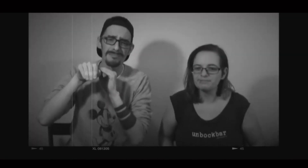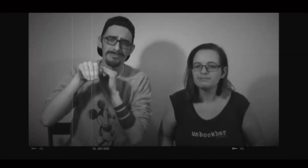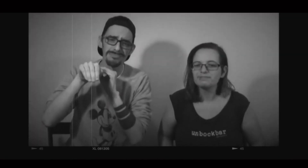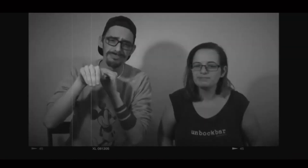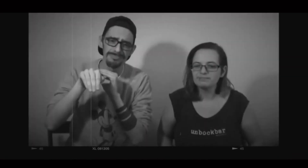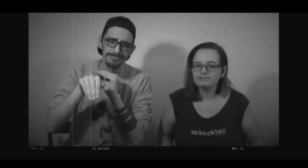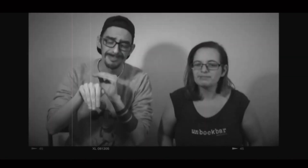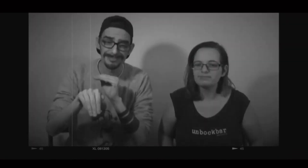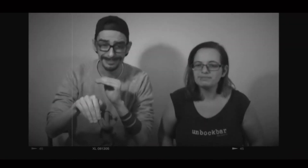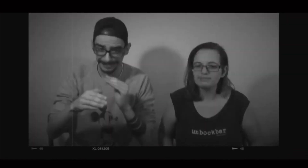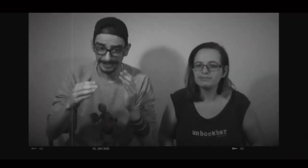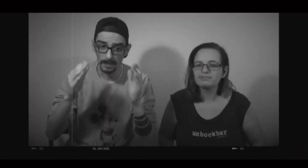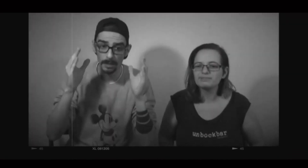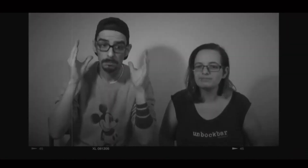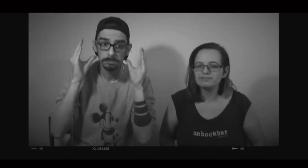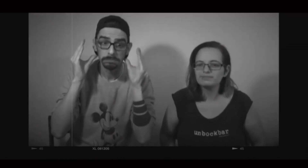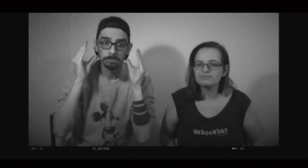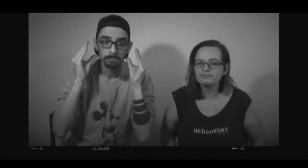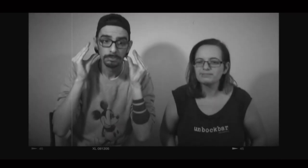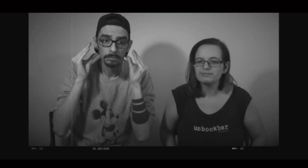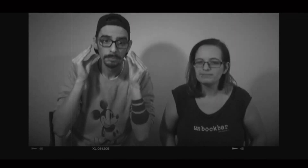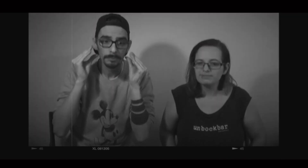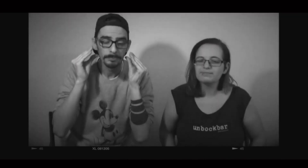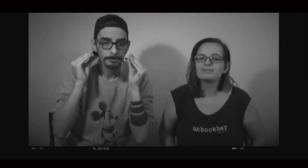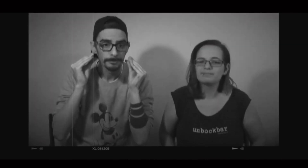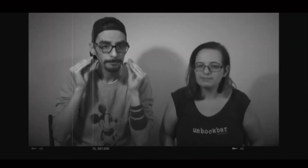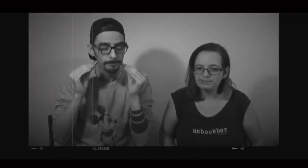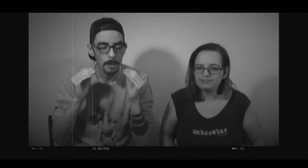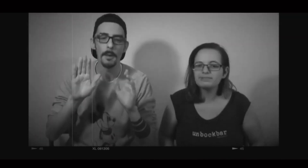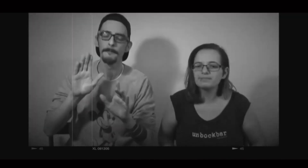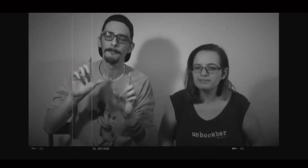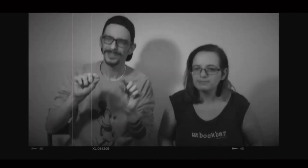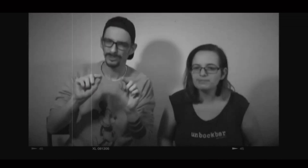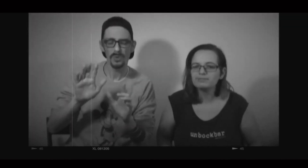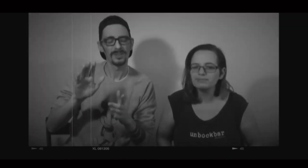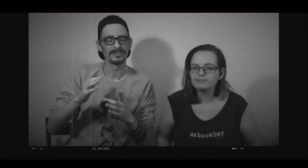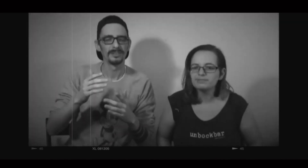His hearing is deteriorating until he becomes completely deaf in the end.